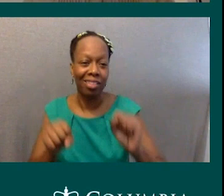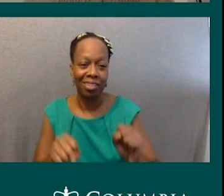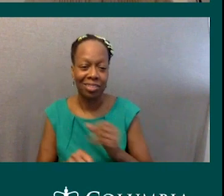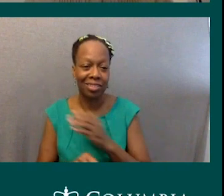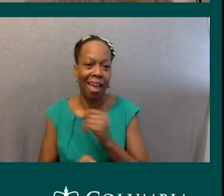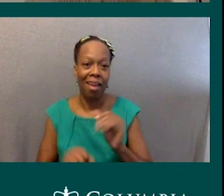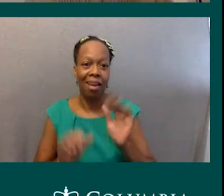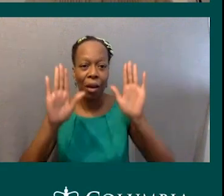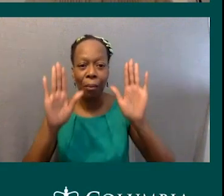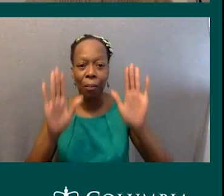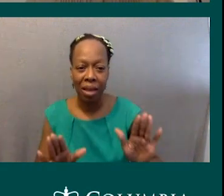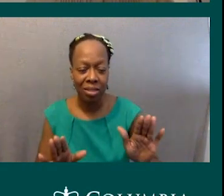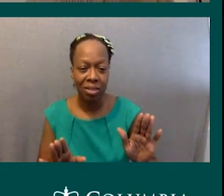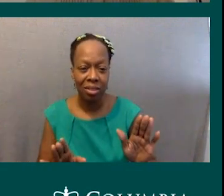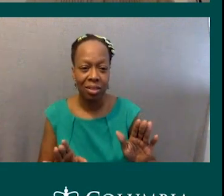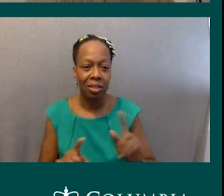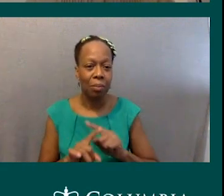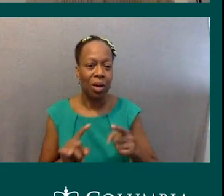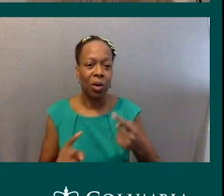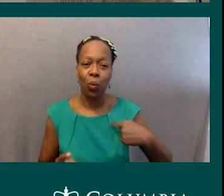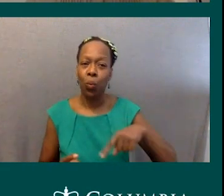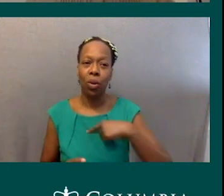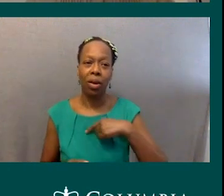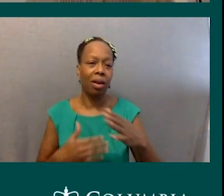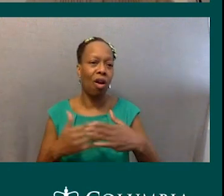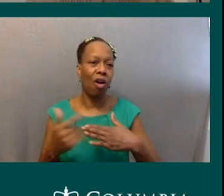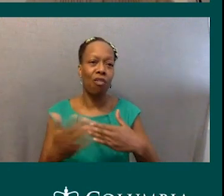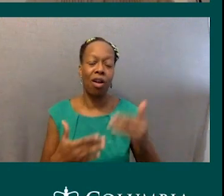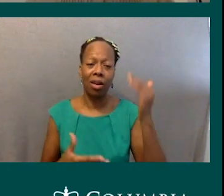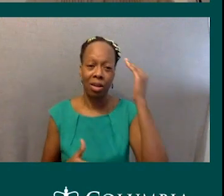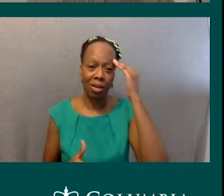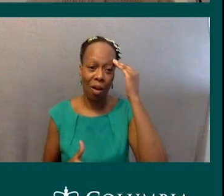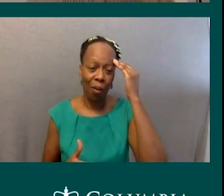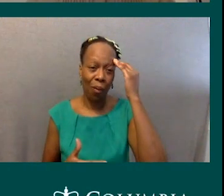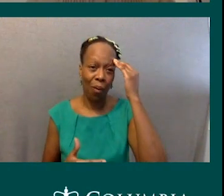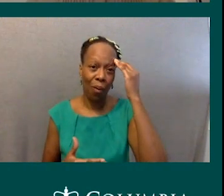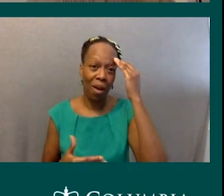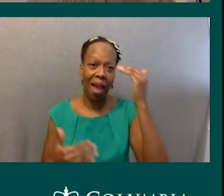and through research and from data that those treatments,